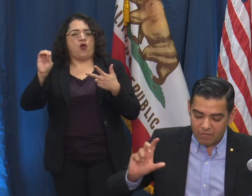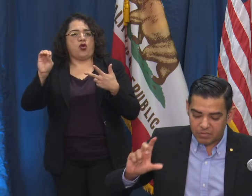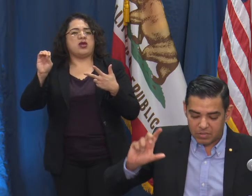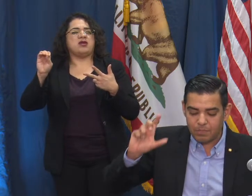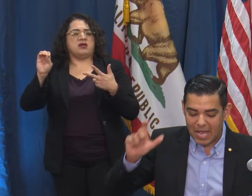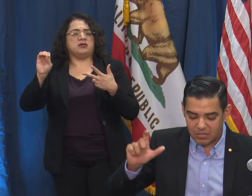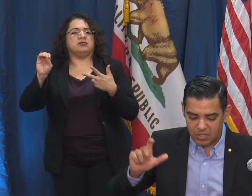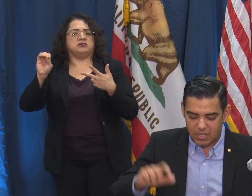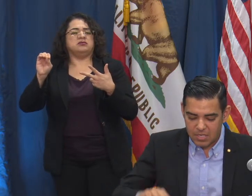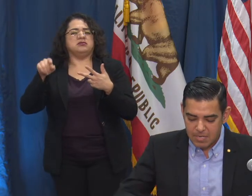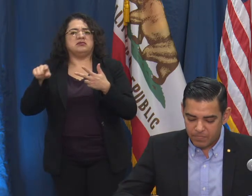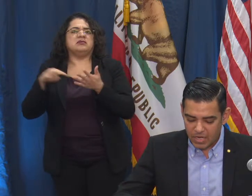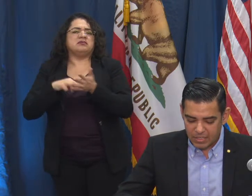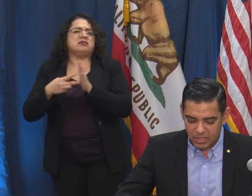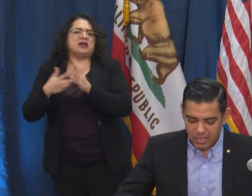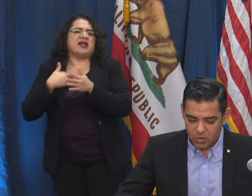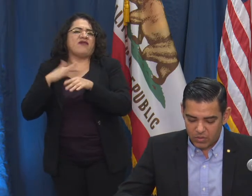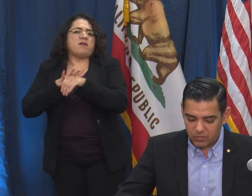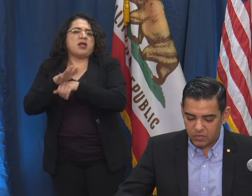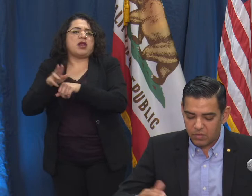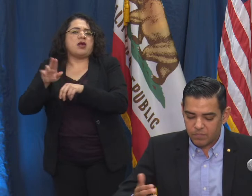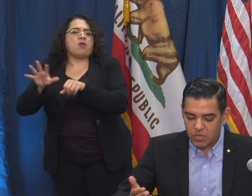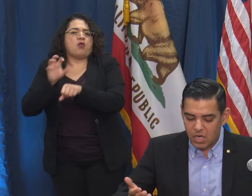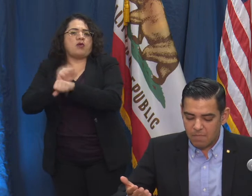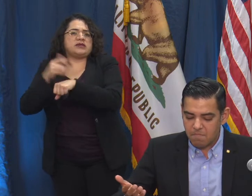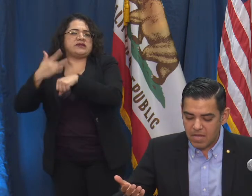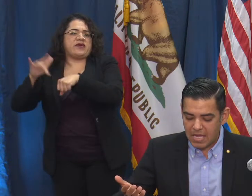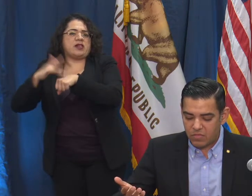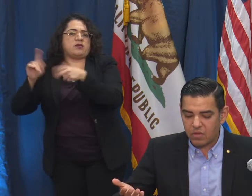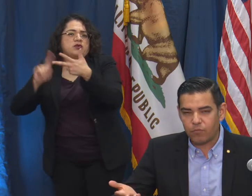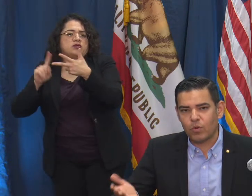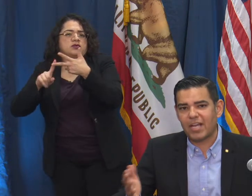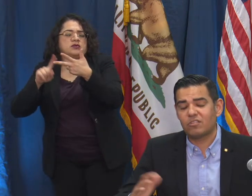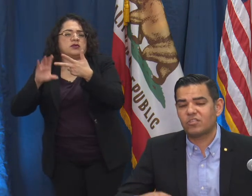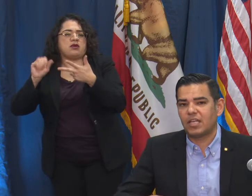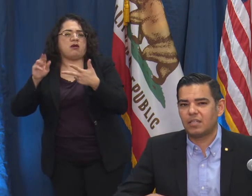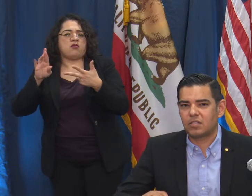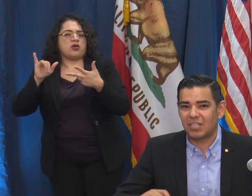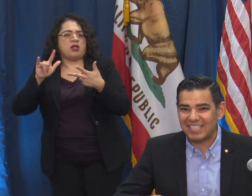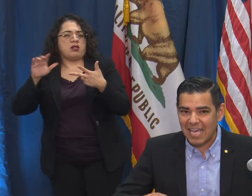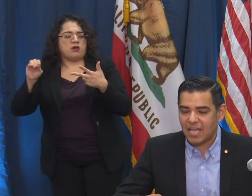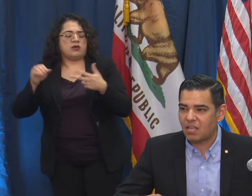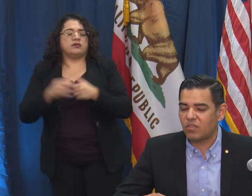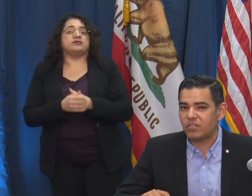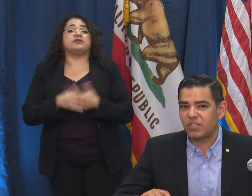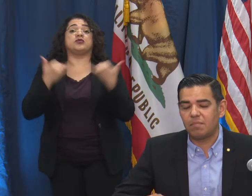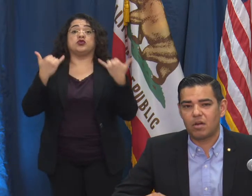have some capacity to increase and from what I understand today the St. Mary